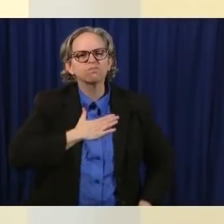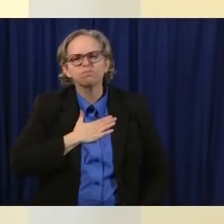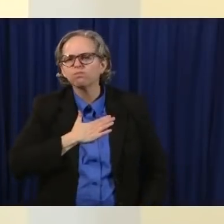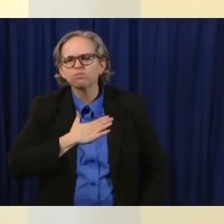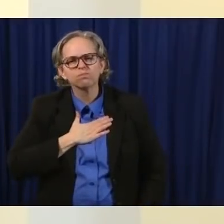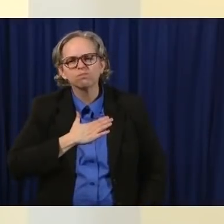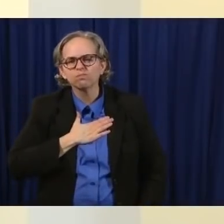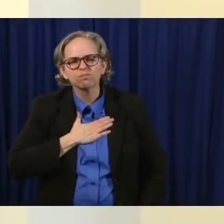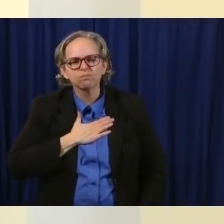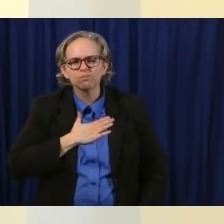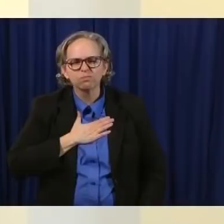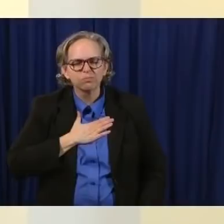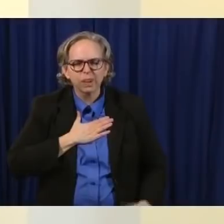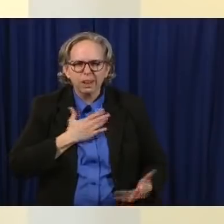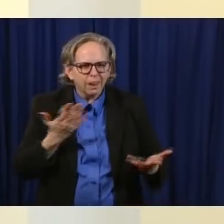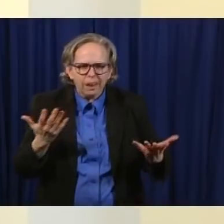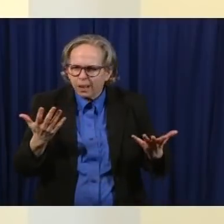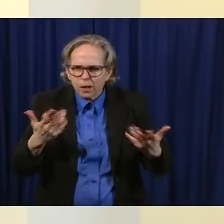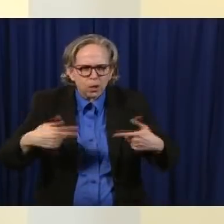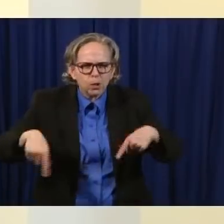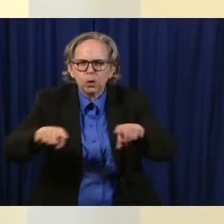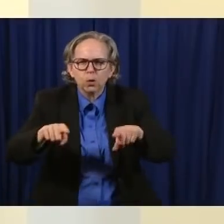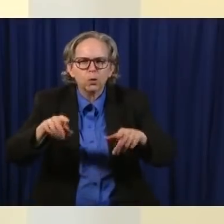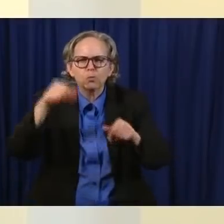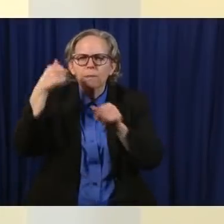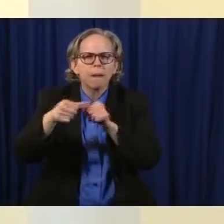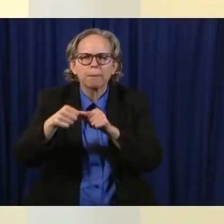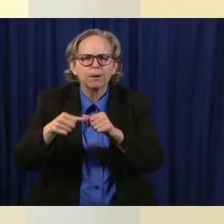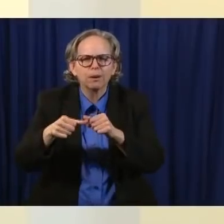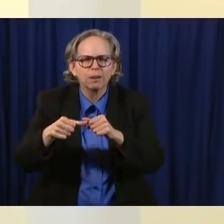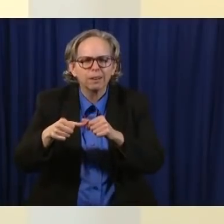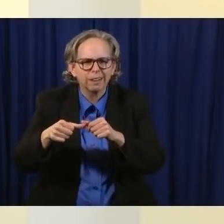ON THE SIDEWALKS. THAT IS A WEDDING THAT WILL BE